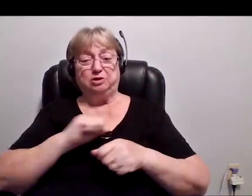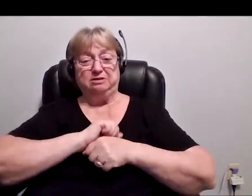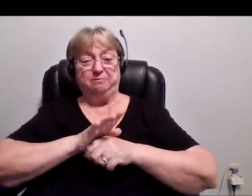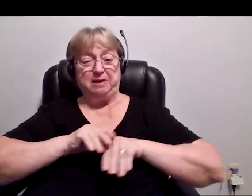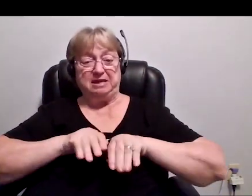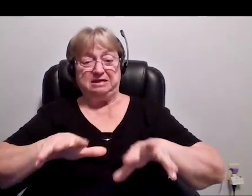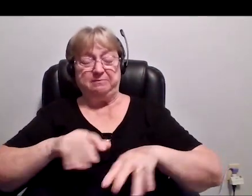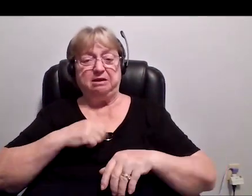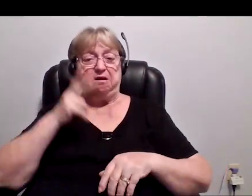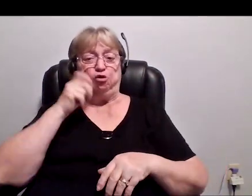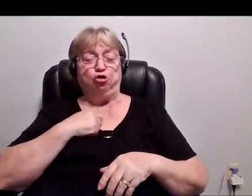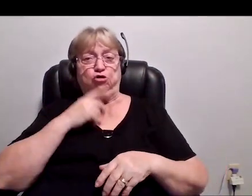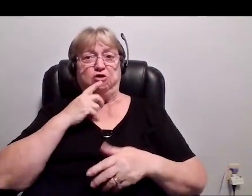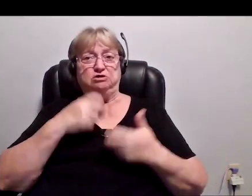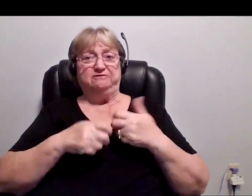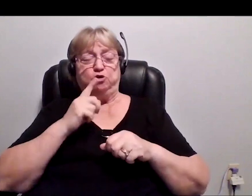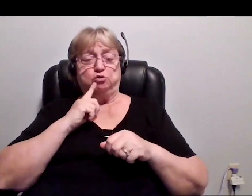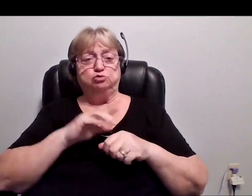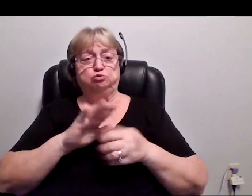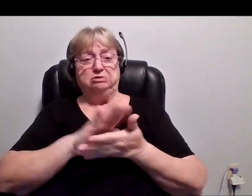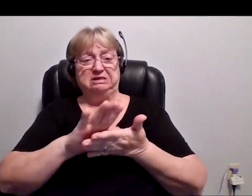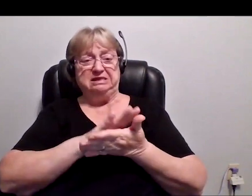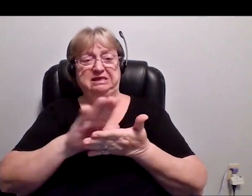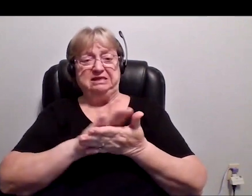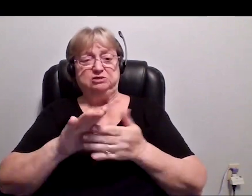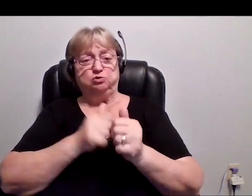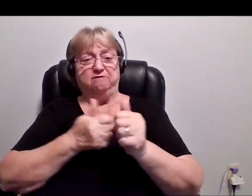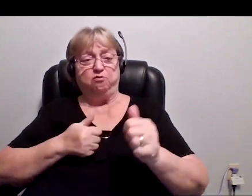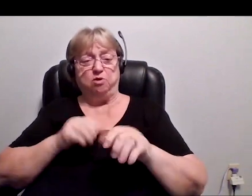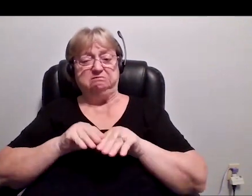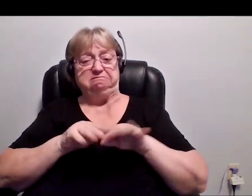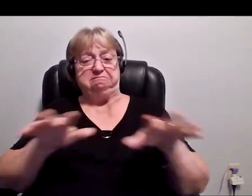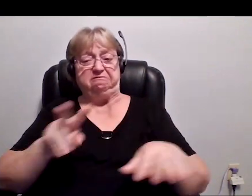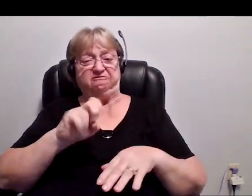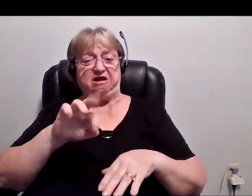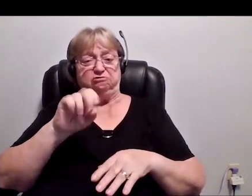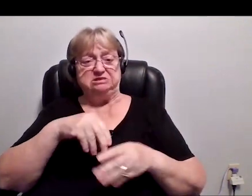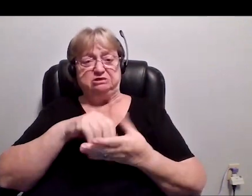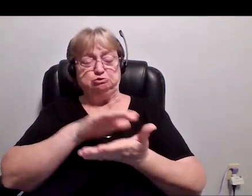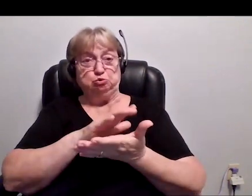to avoid virus transmission in museums and schools. Do you know if this is true and if there is a solution?"